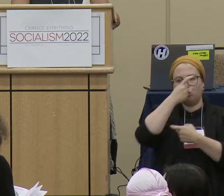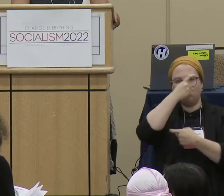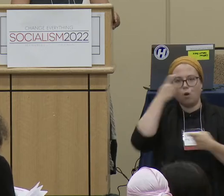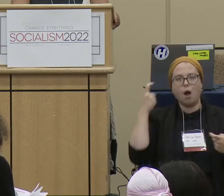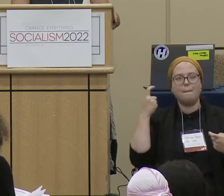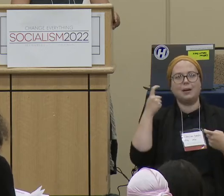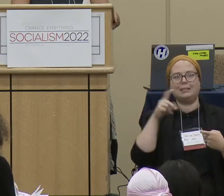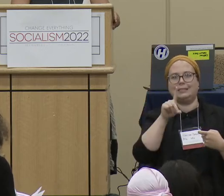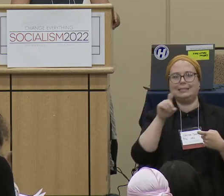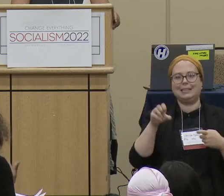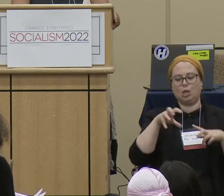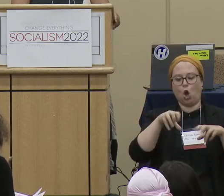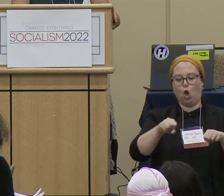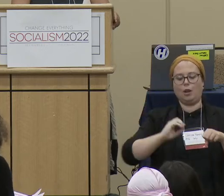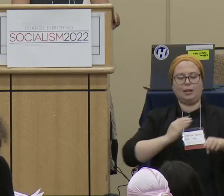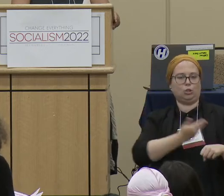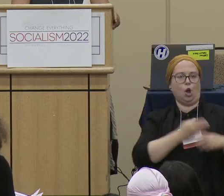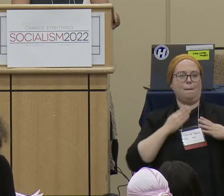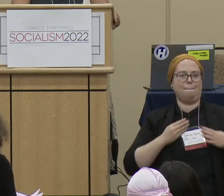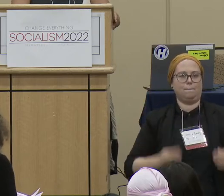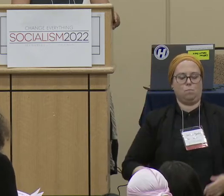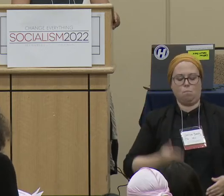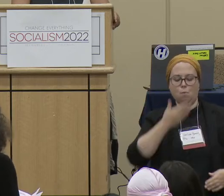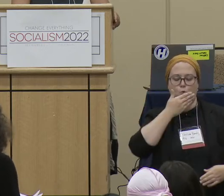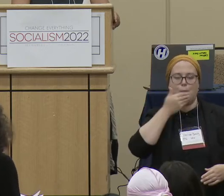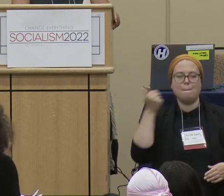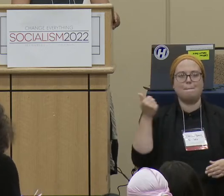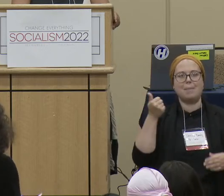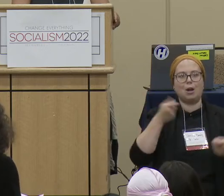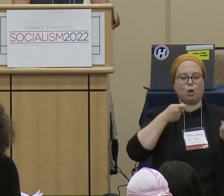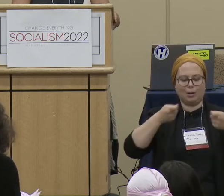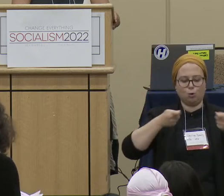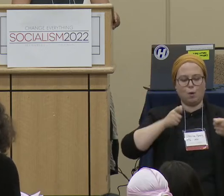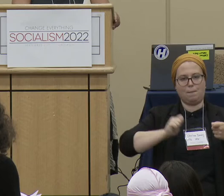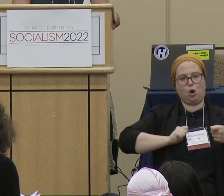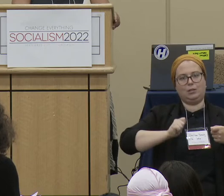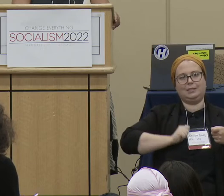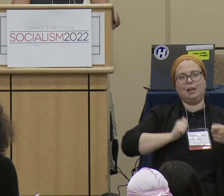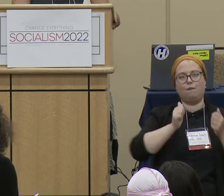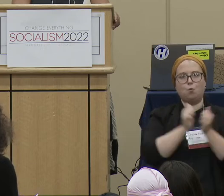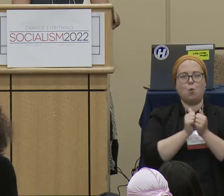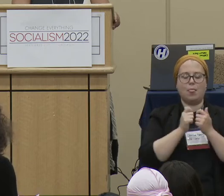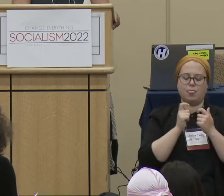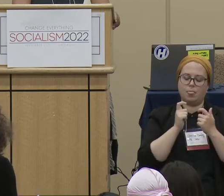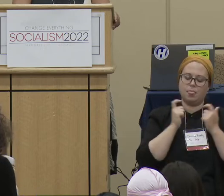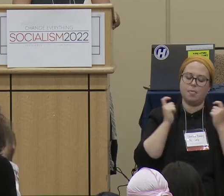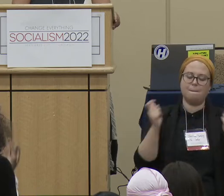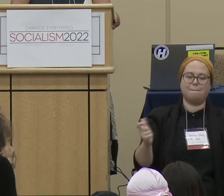traumas to better equip ourselves to engage in the